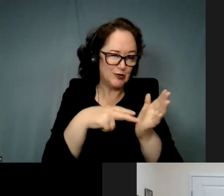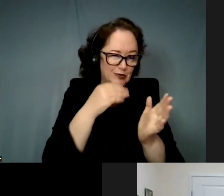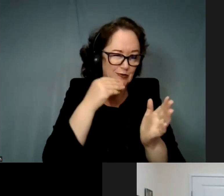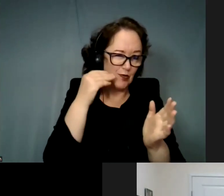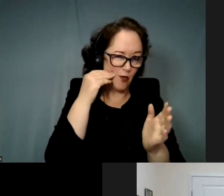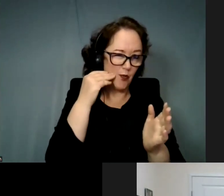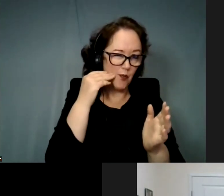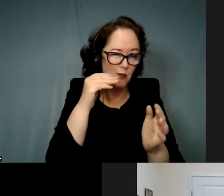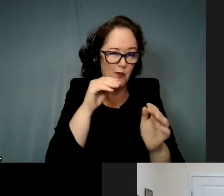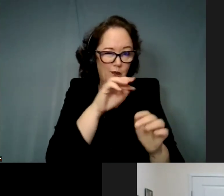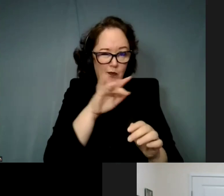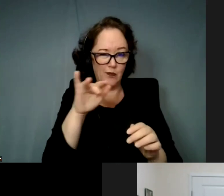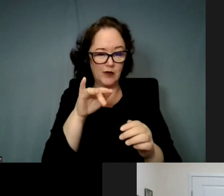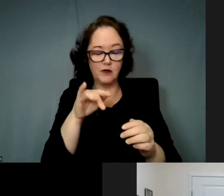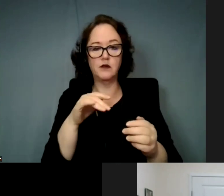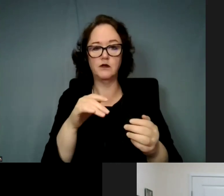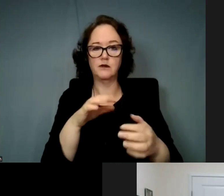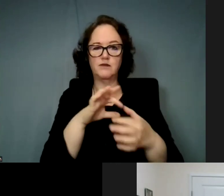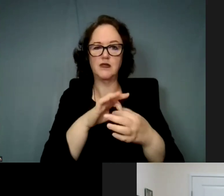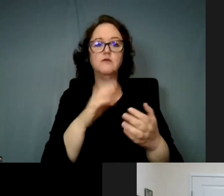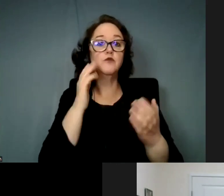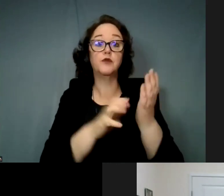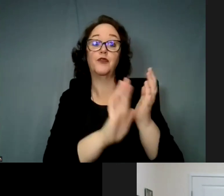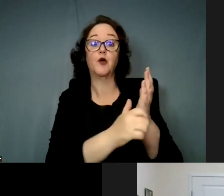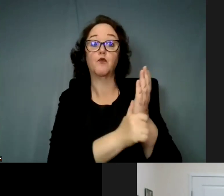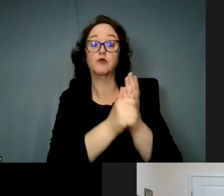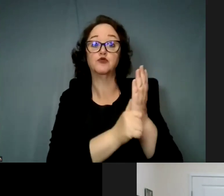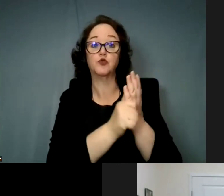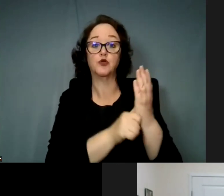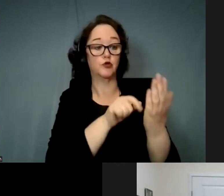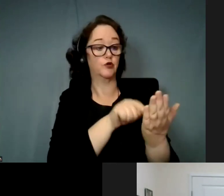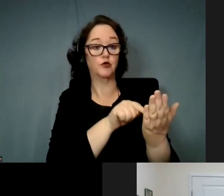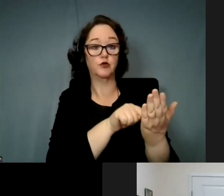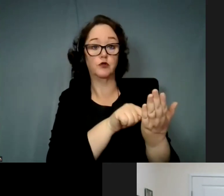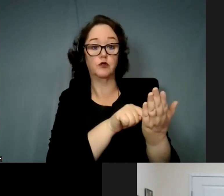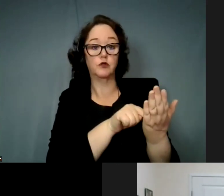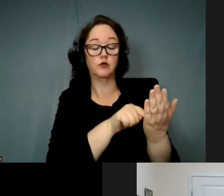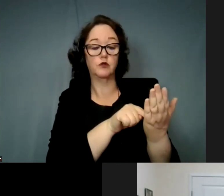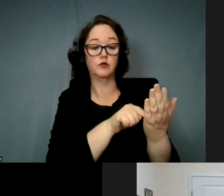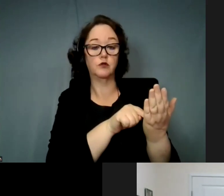materials, because that would have given me a clue. And it